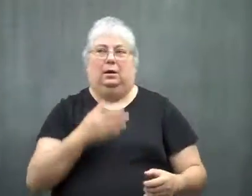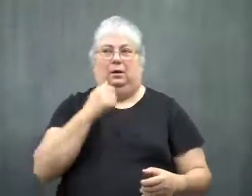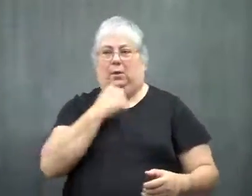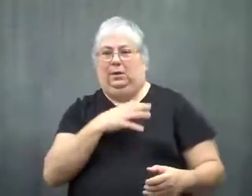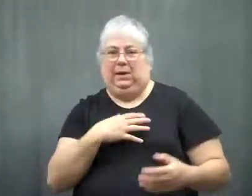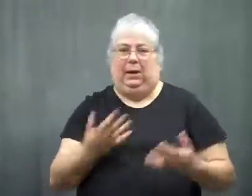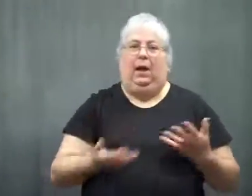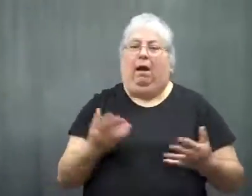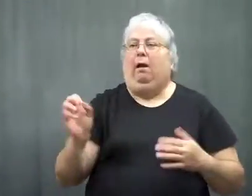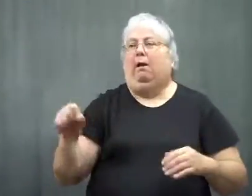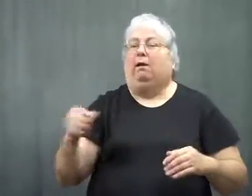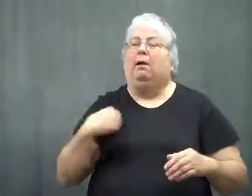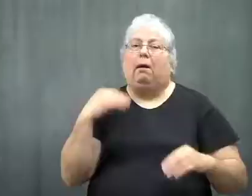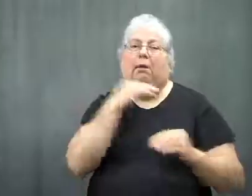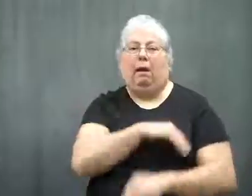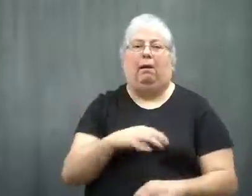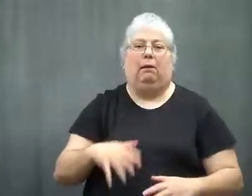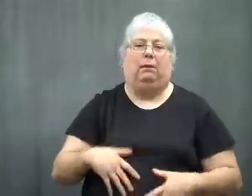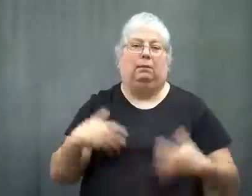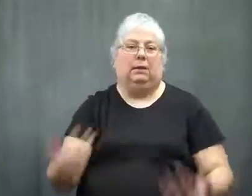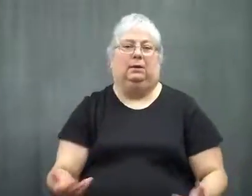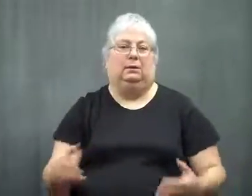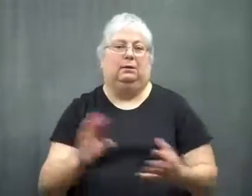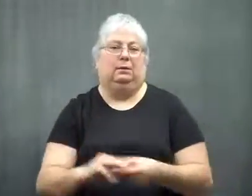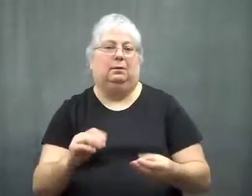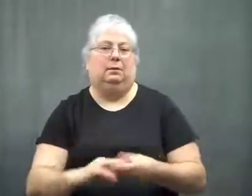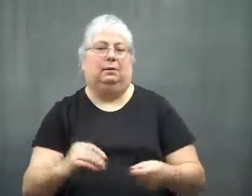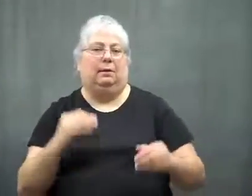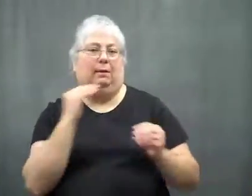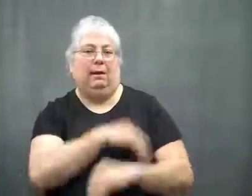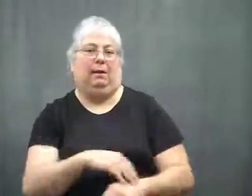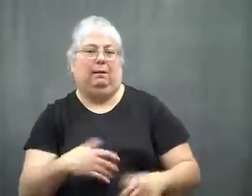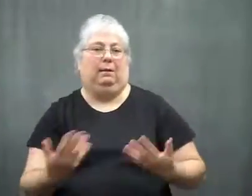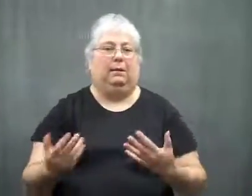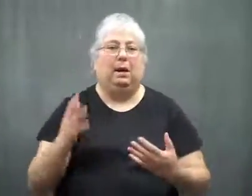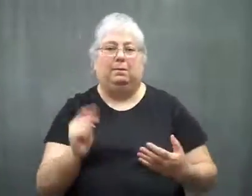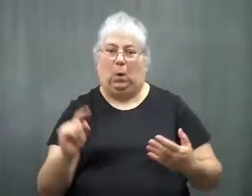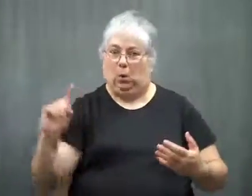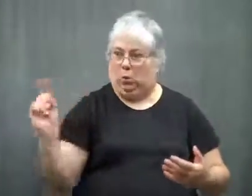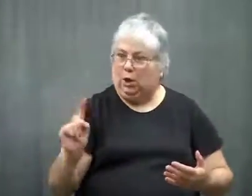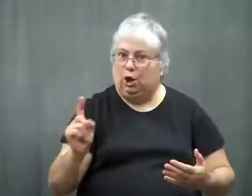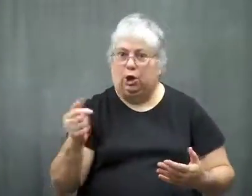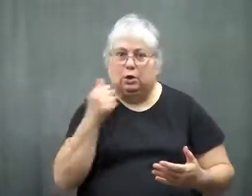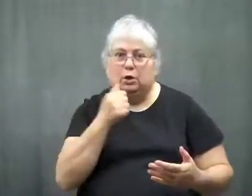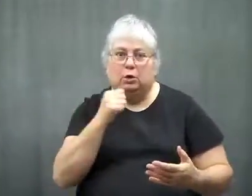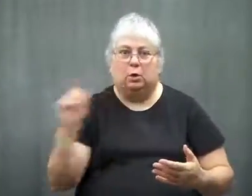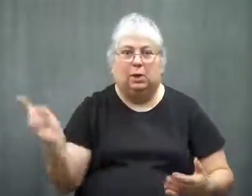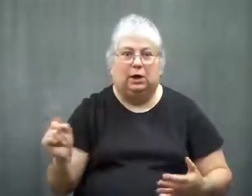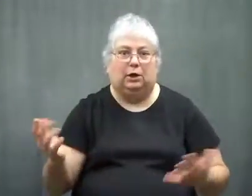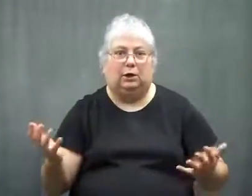She admitted she lied, but they wanted to know where the little girl was.